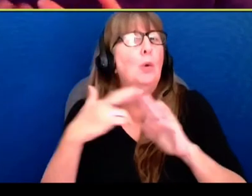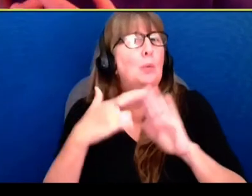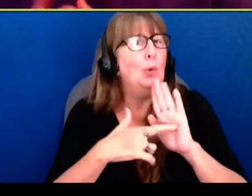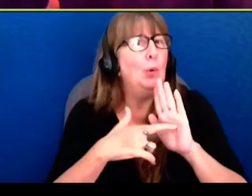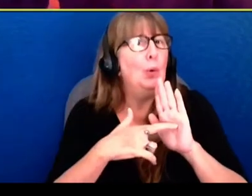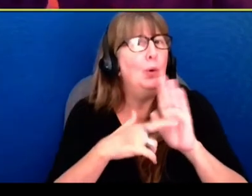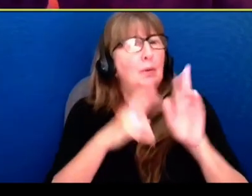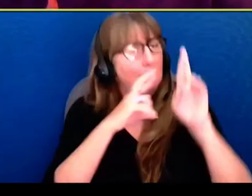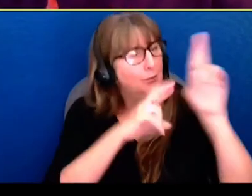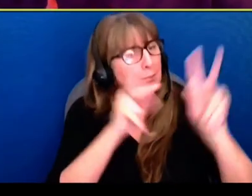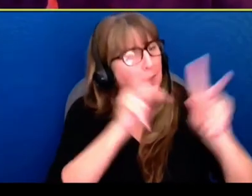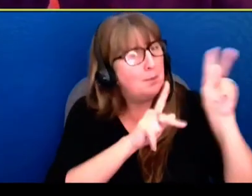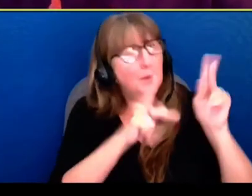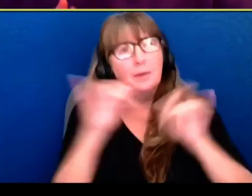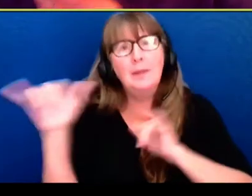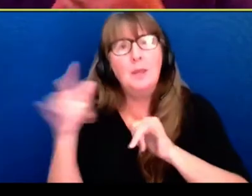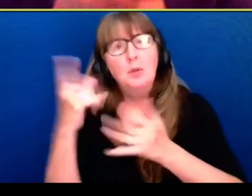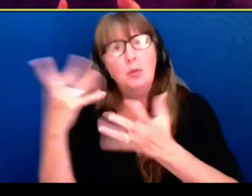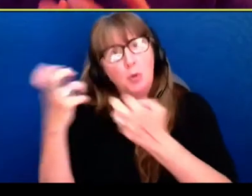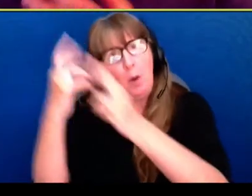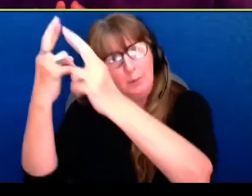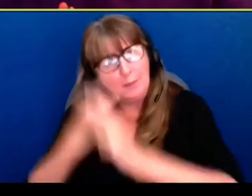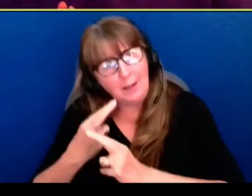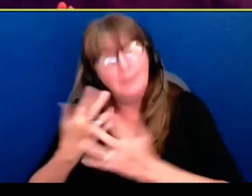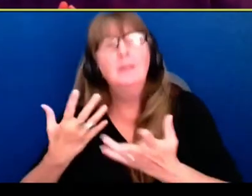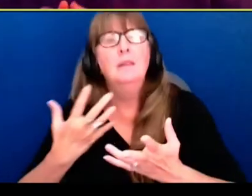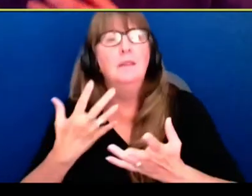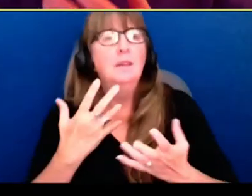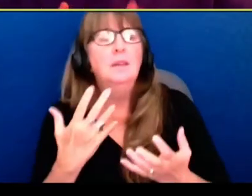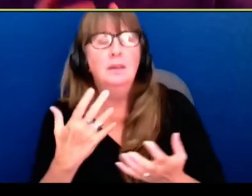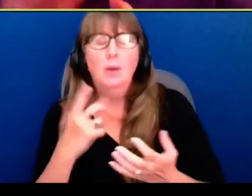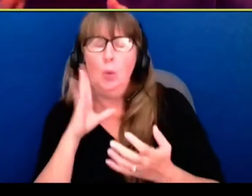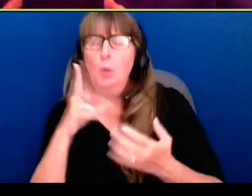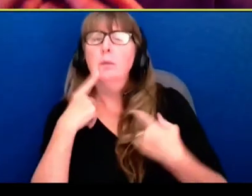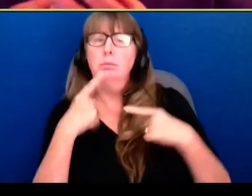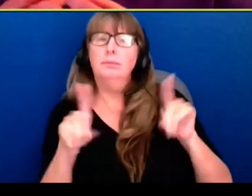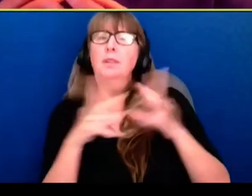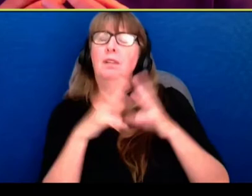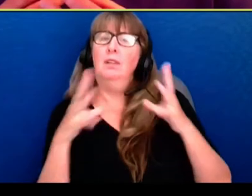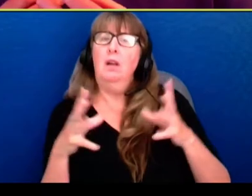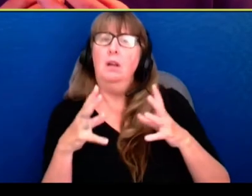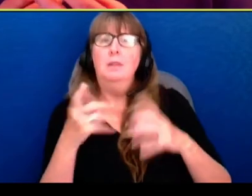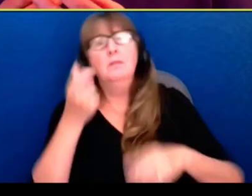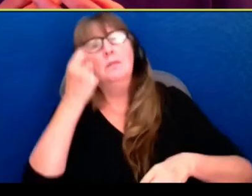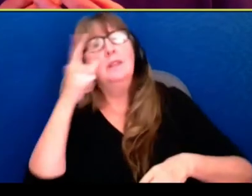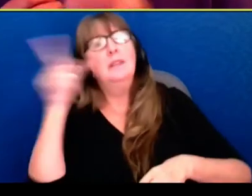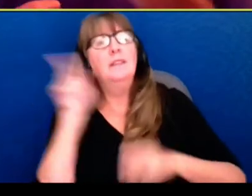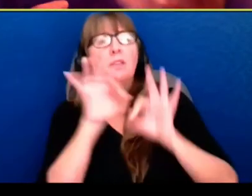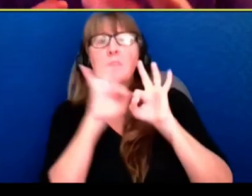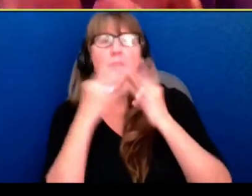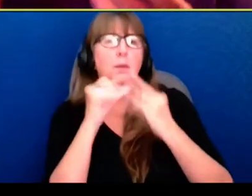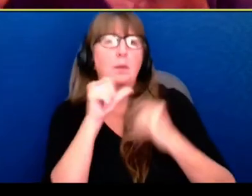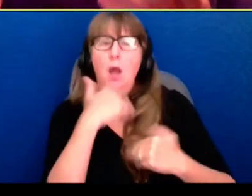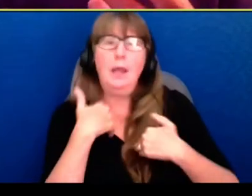It goes a long way. And in the reality is many families aren't going to have the, the technical educational